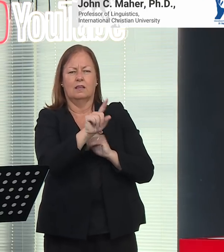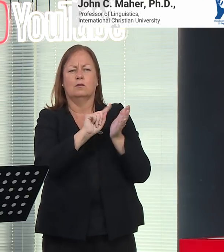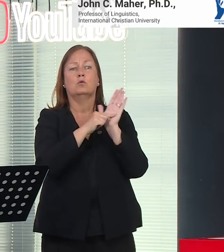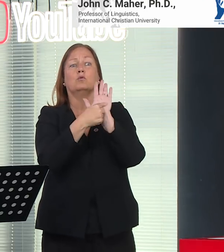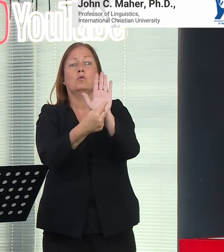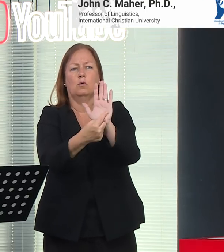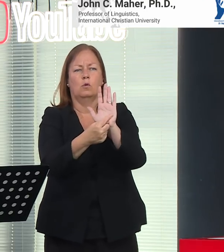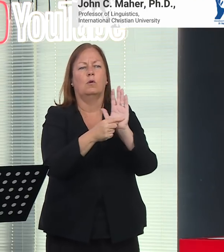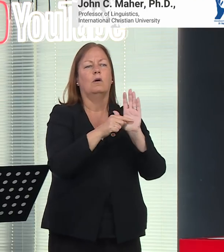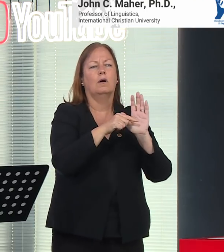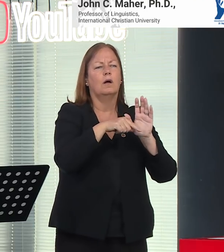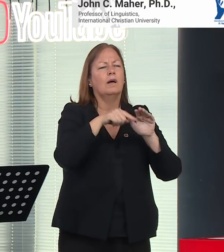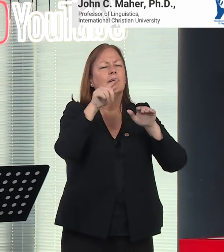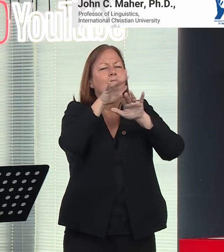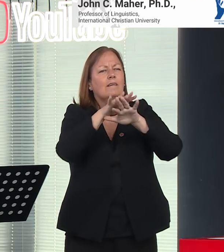need a national census that reflects bilingual society.